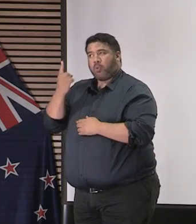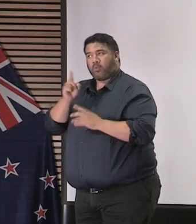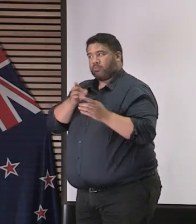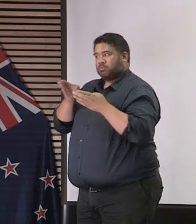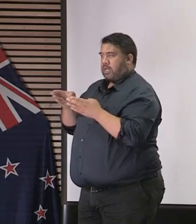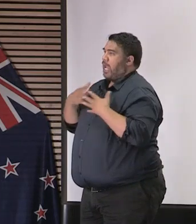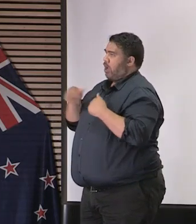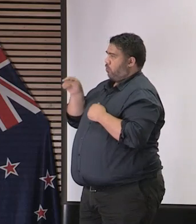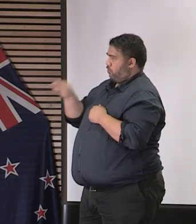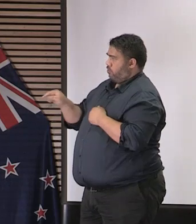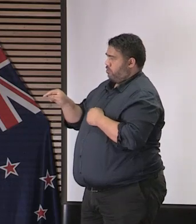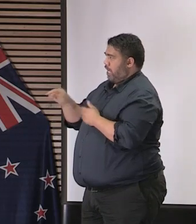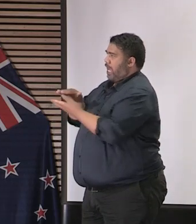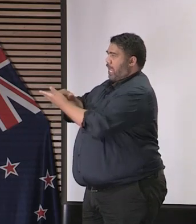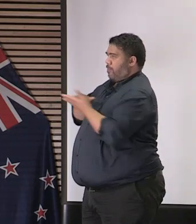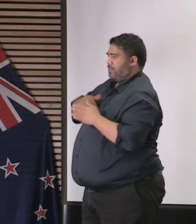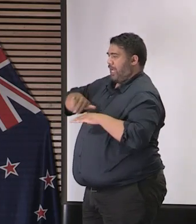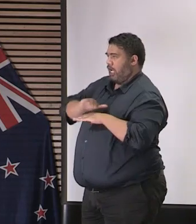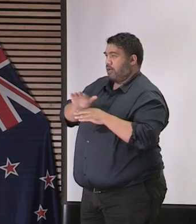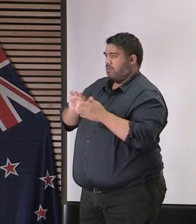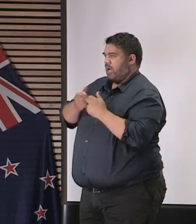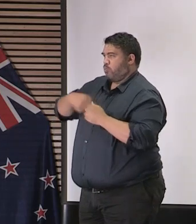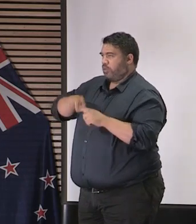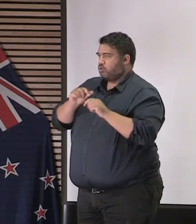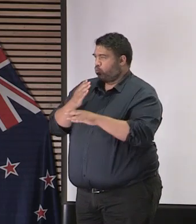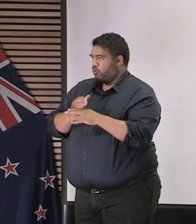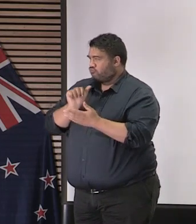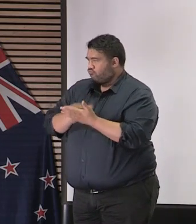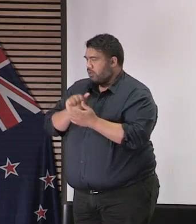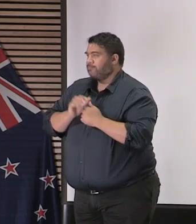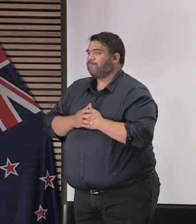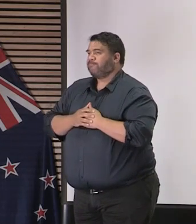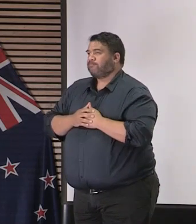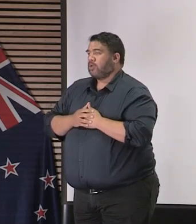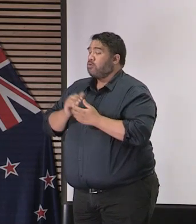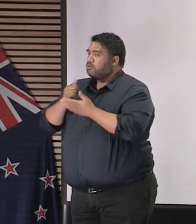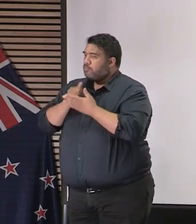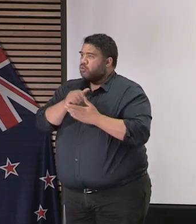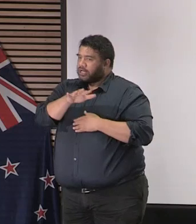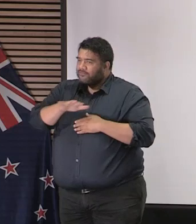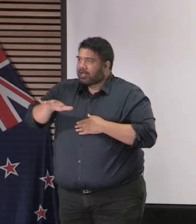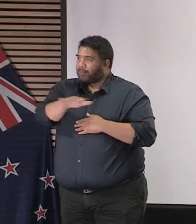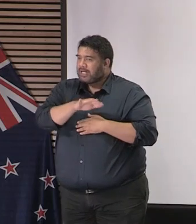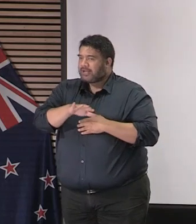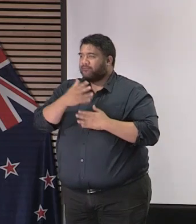emphasise that public health is remaining front and centre in the work that we are doing.